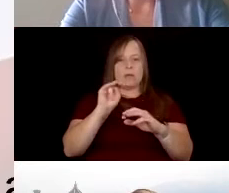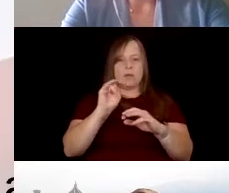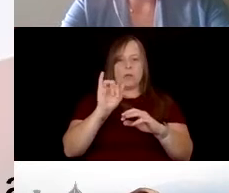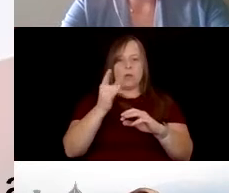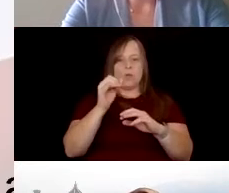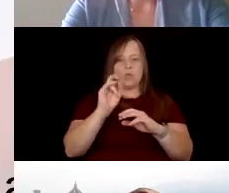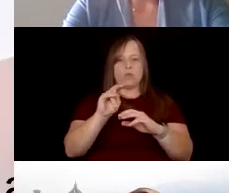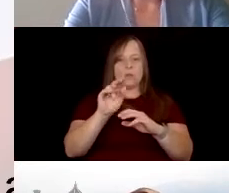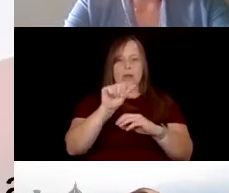@veterans.ny.gov